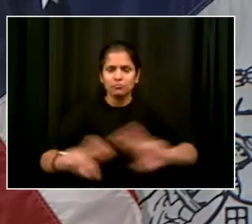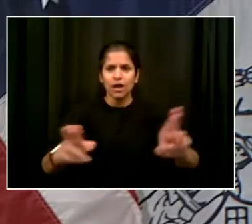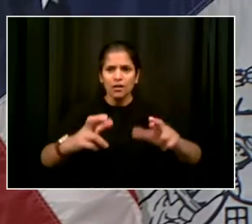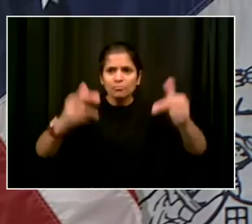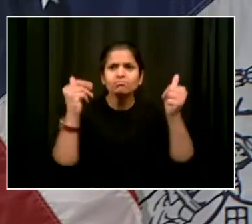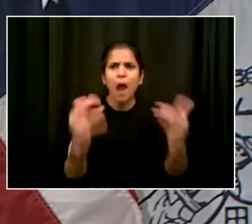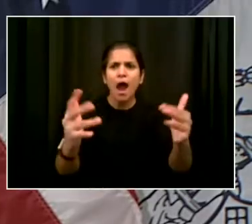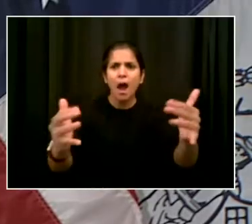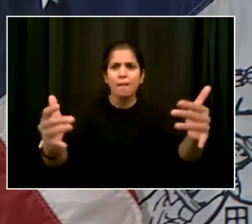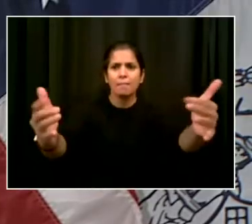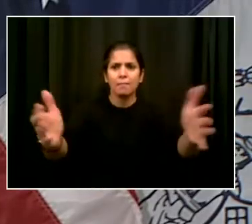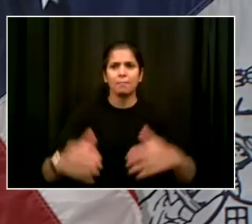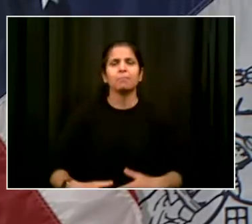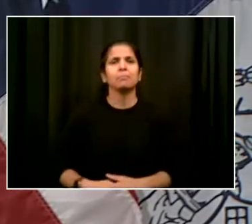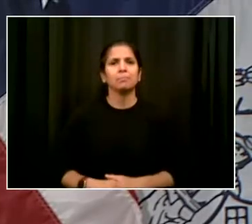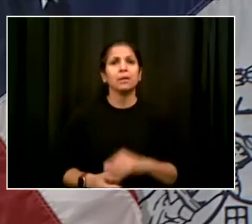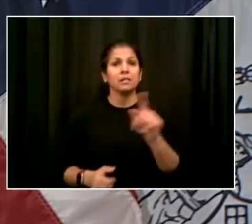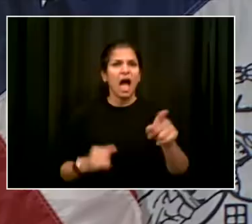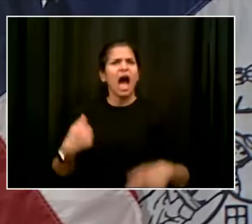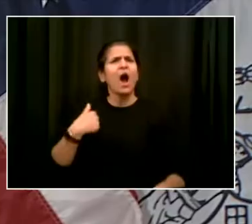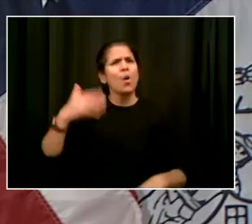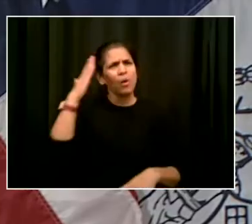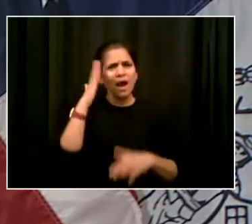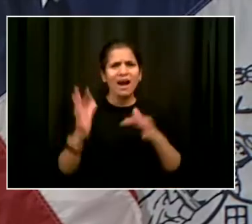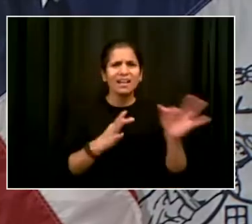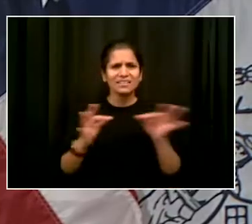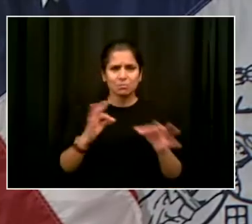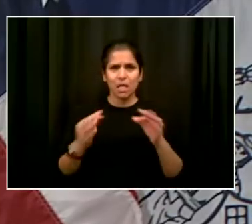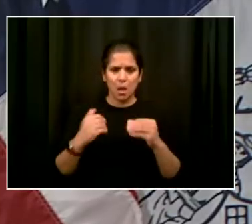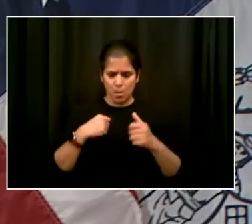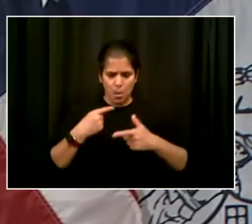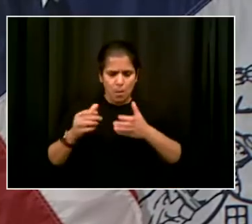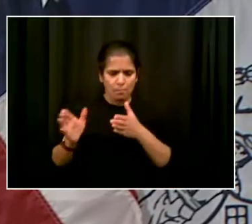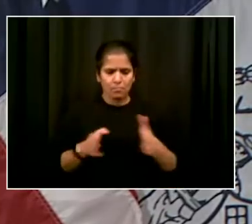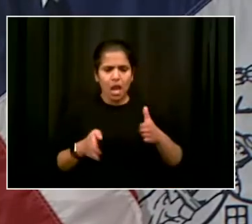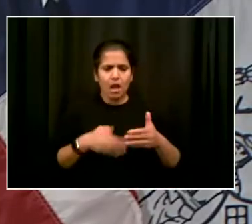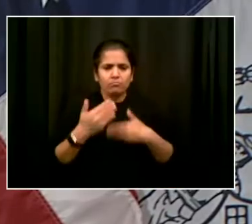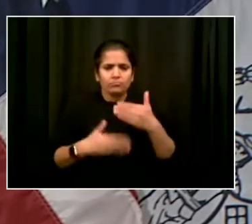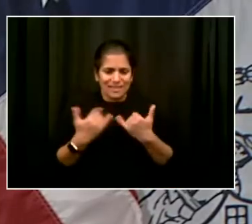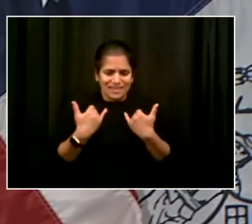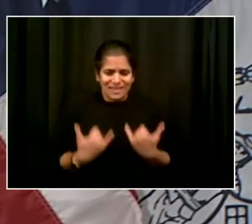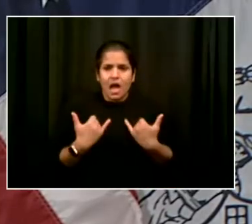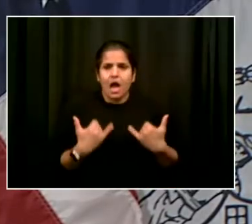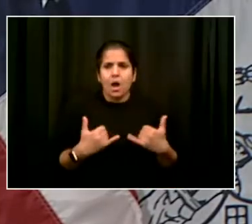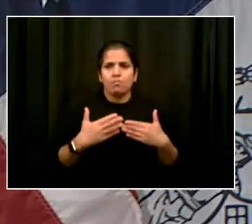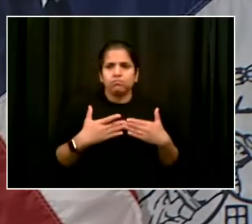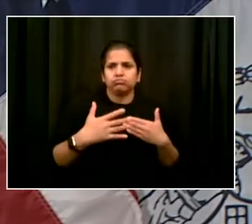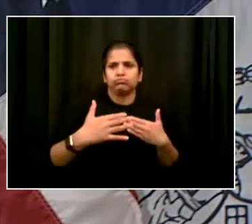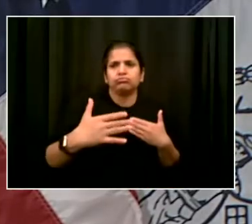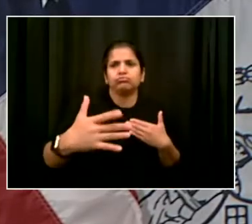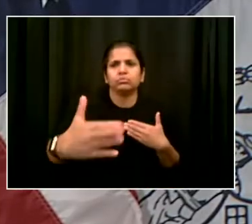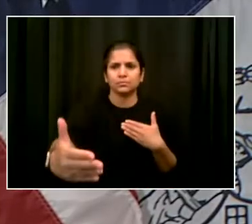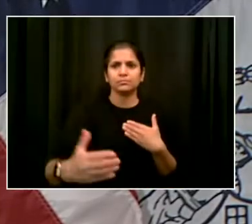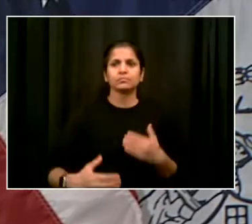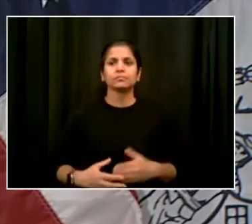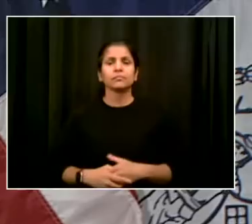DETAILS TO RESOLVE BUT WE WANT T OPEPLE TO SEE THIS PROCESS PLAY OUT O OVER MONTNTSH DAN